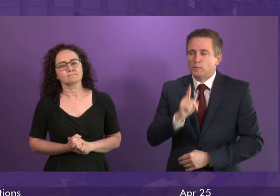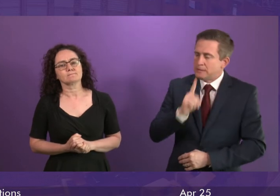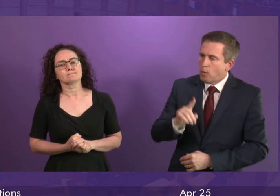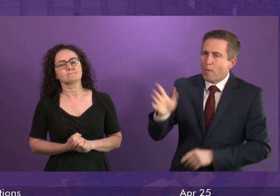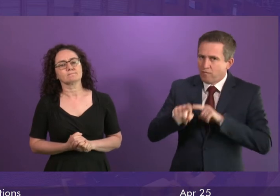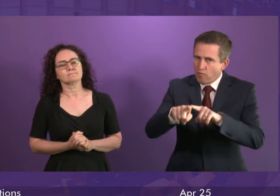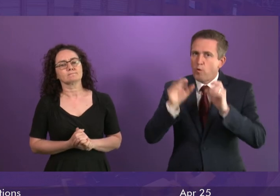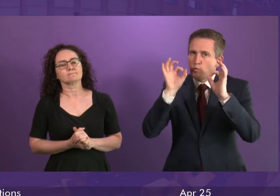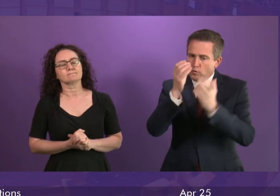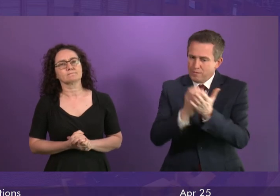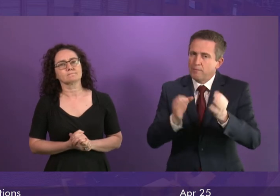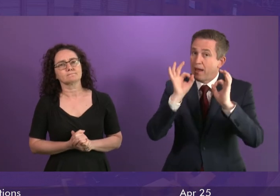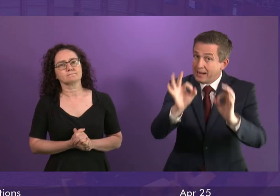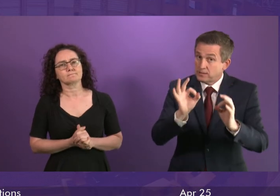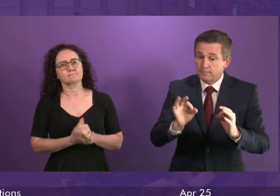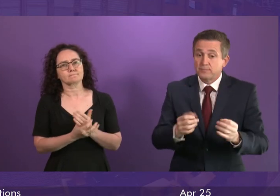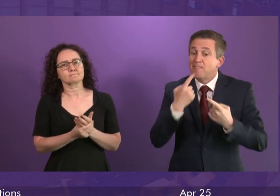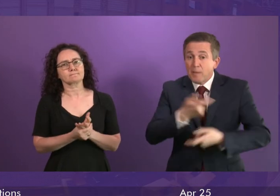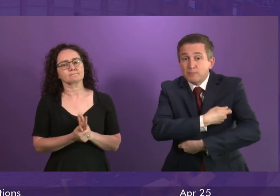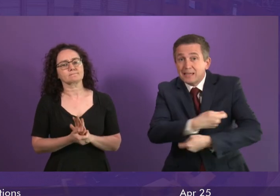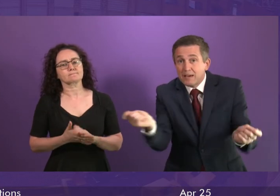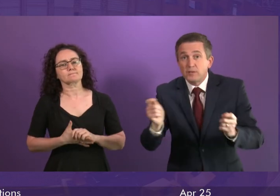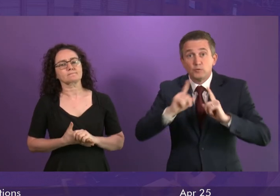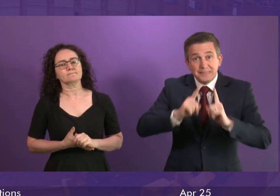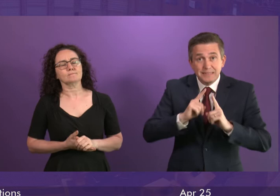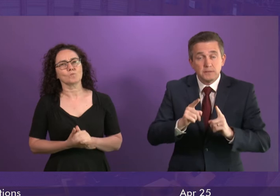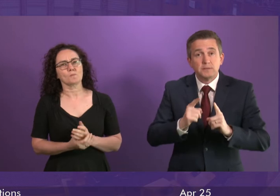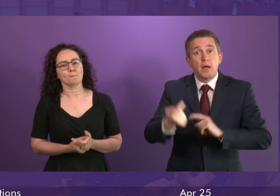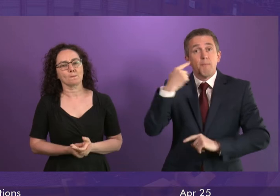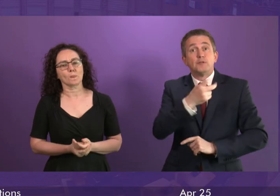excellence. Guidance was issued, but it proved so confusing that, in 2016, it was reissued.